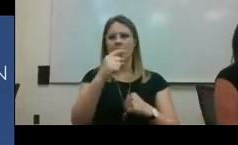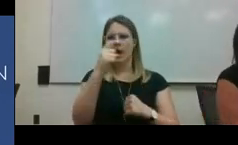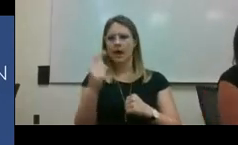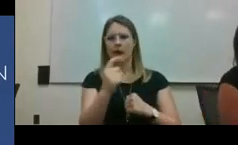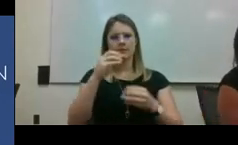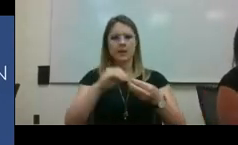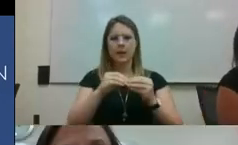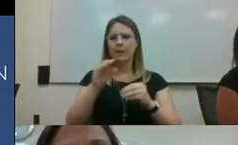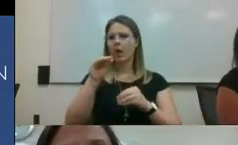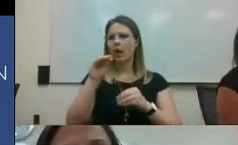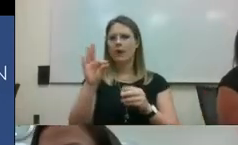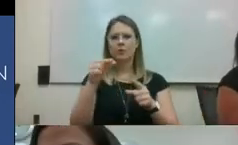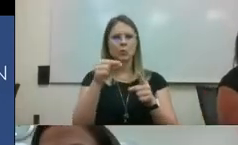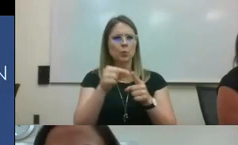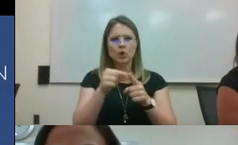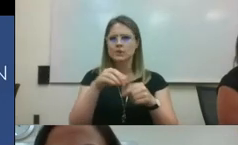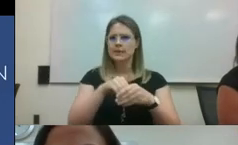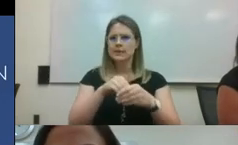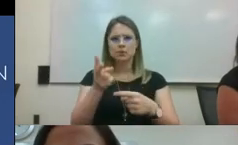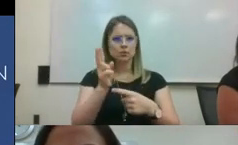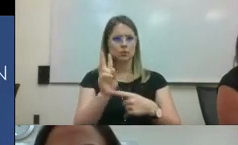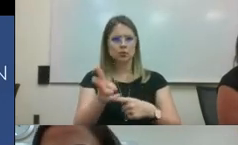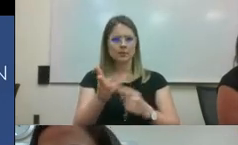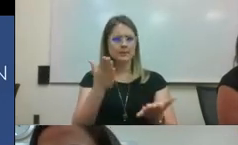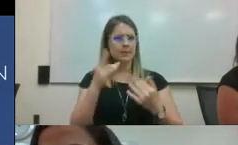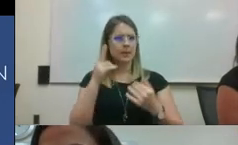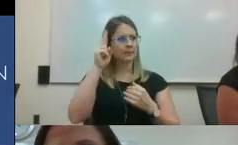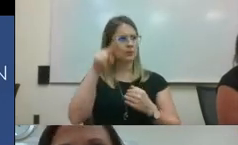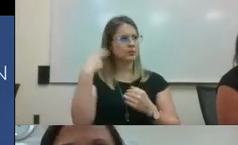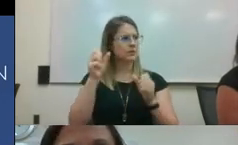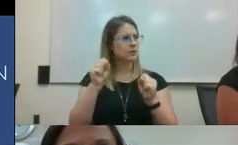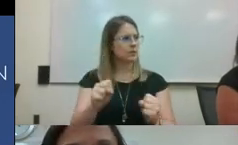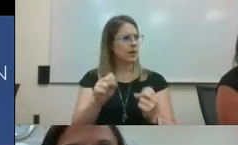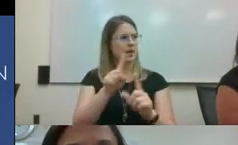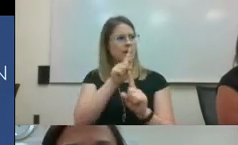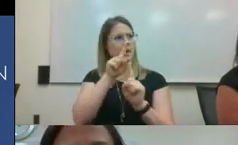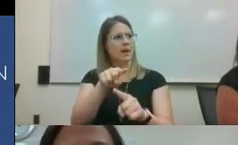in two minutes. So, maybe Kristina, if you can speak to those and then we can move on the ones for Josh.